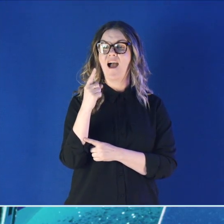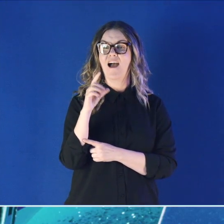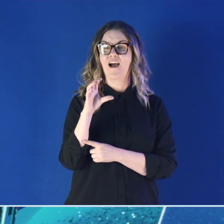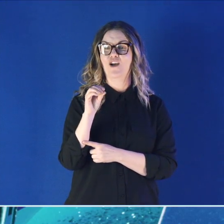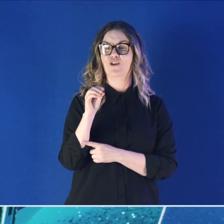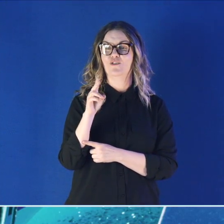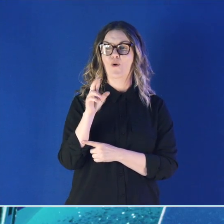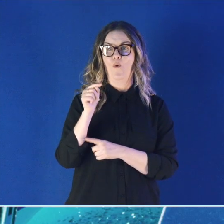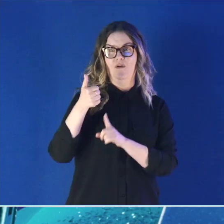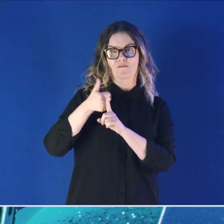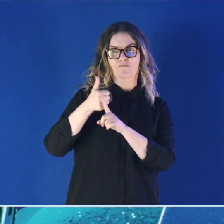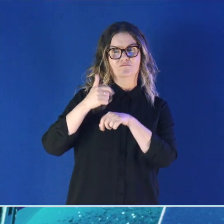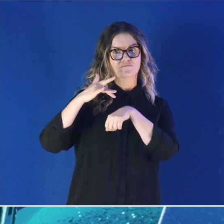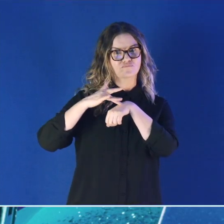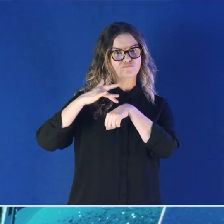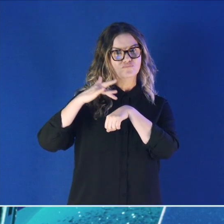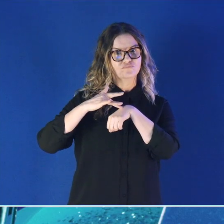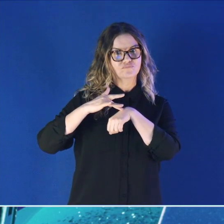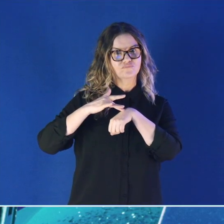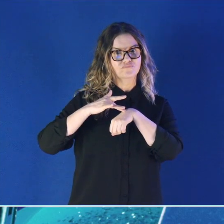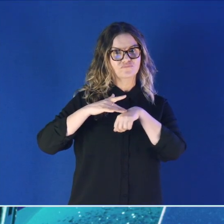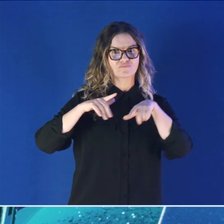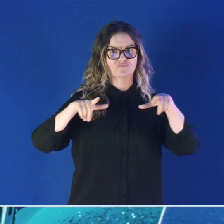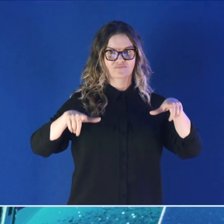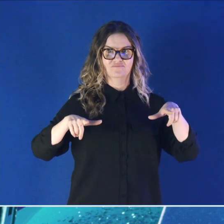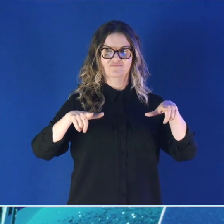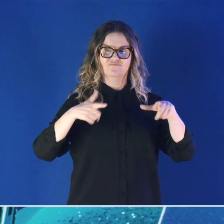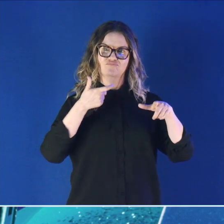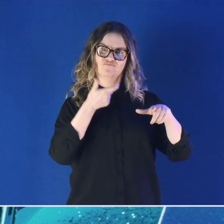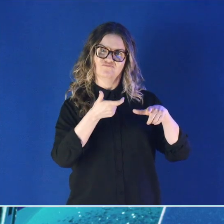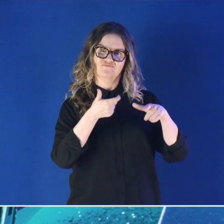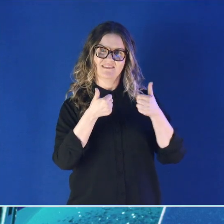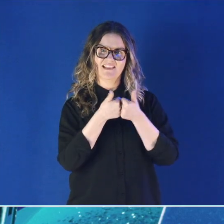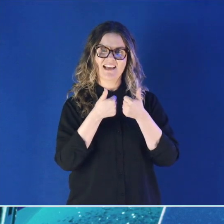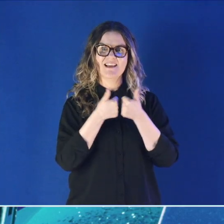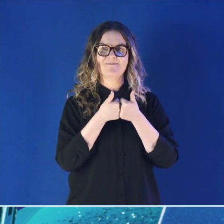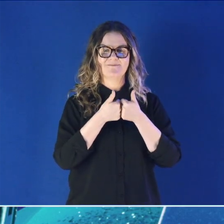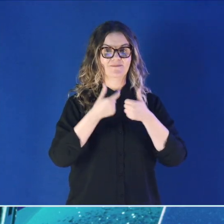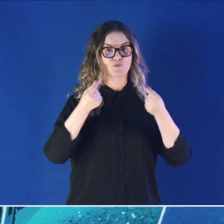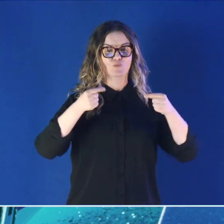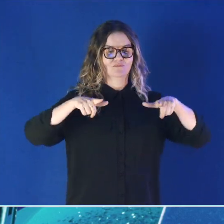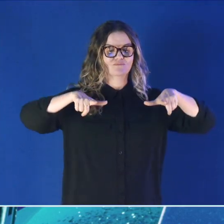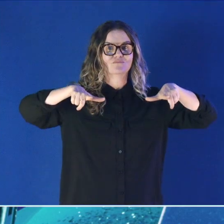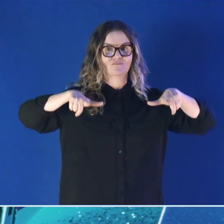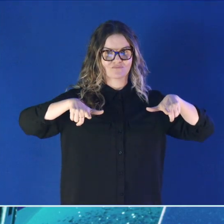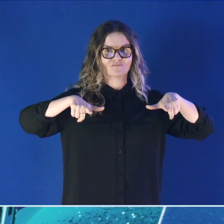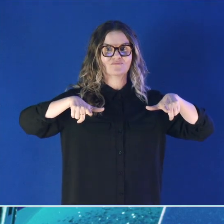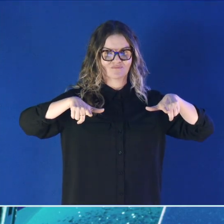And we built this new tablet that allows fans to basically watch the game with their fingertips.